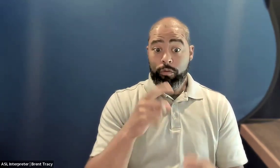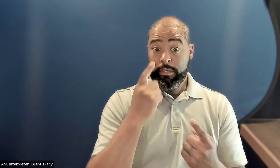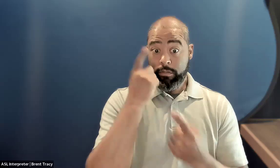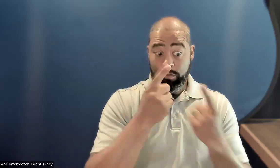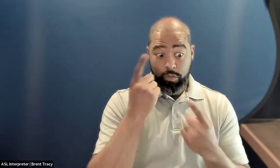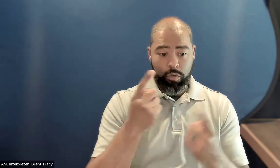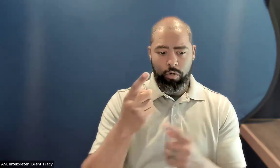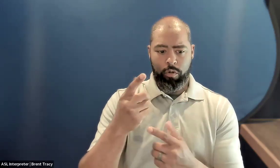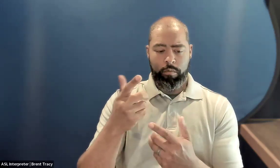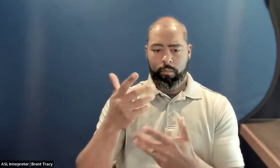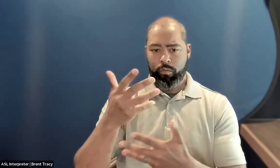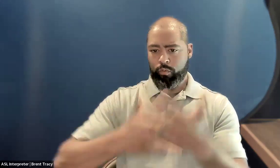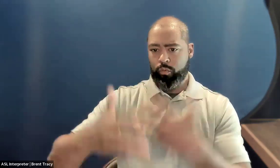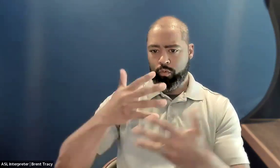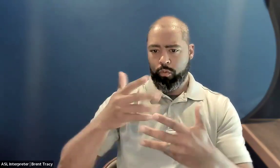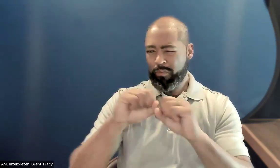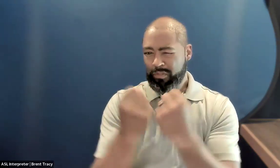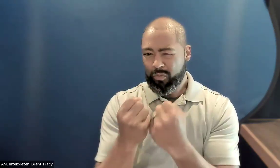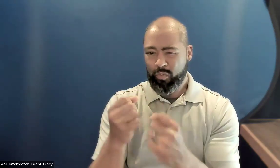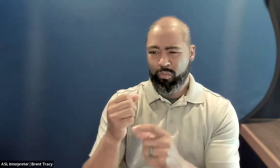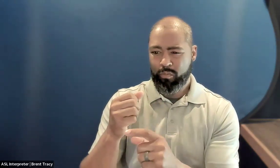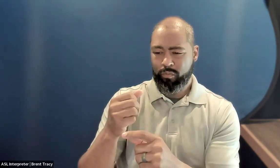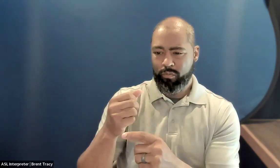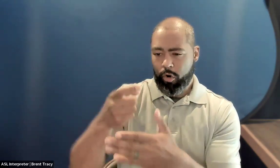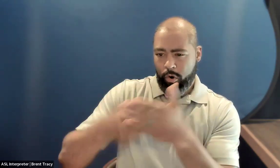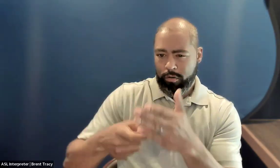project generates or results in increased greenhouse gas